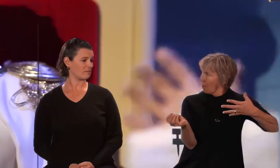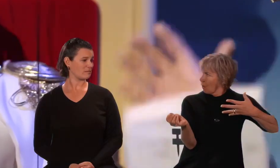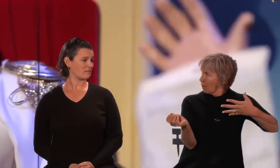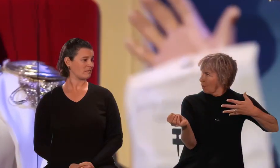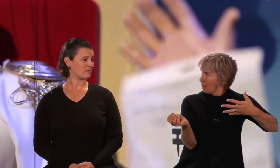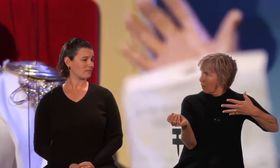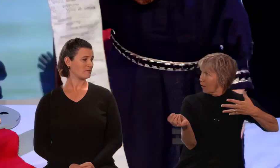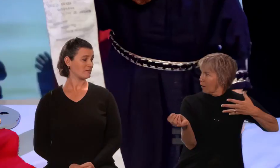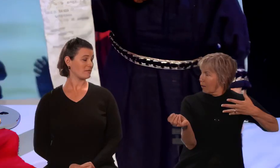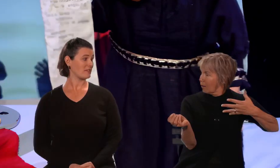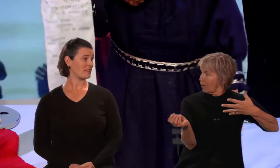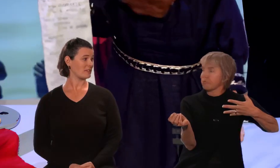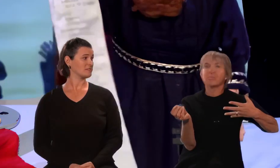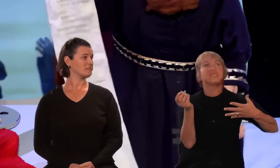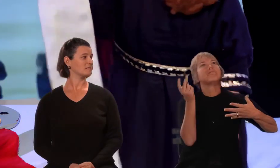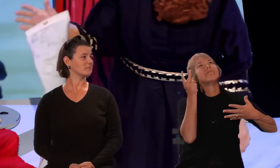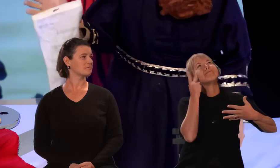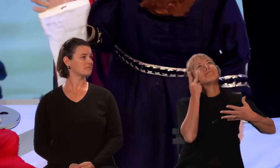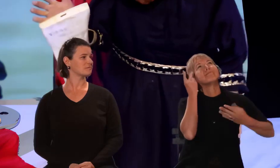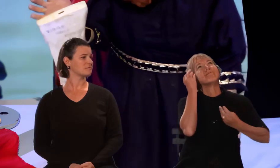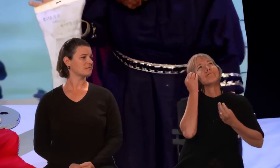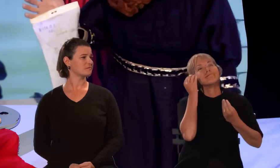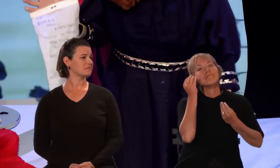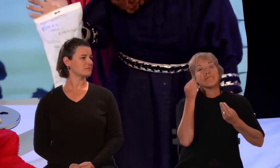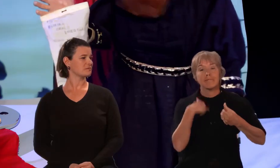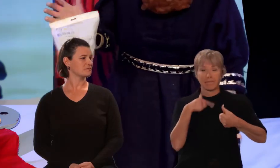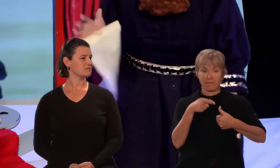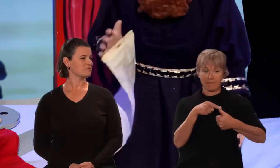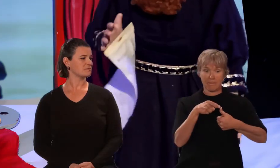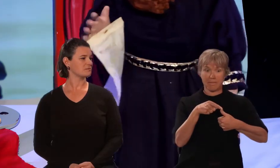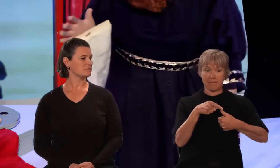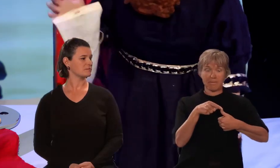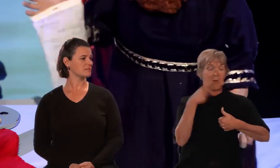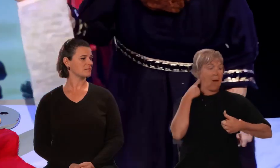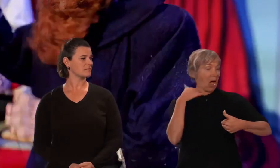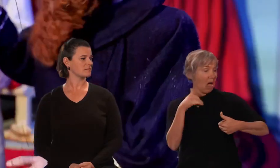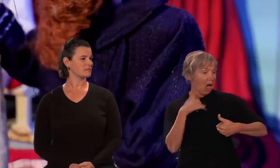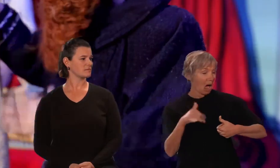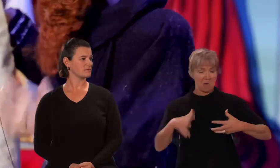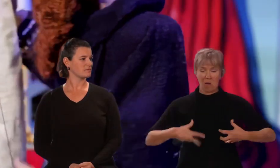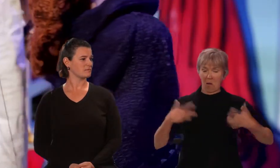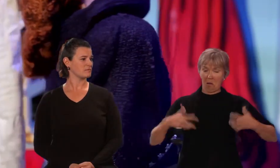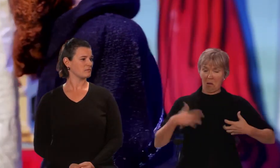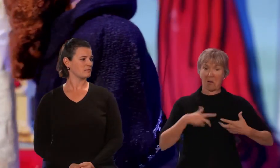Ah, let me see now. I've got ivory, apes, also peacocks for you,